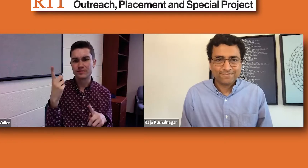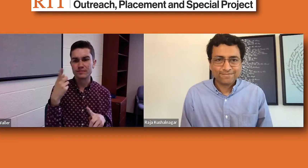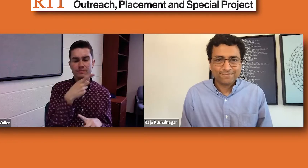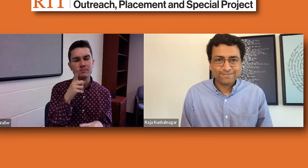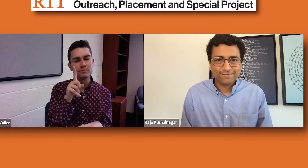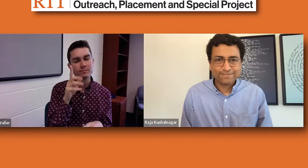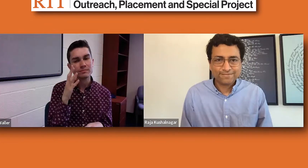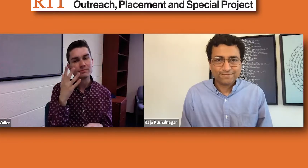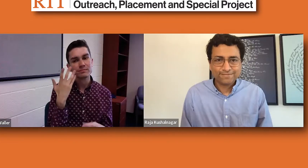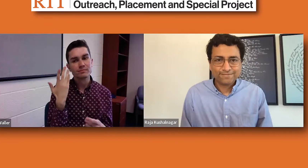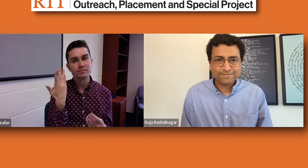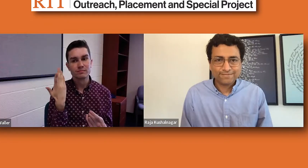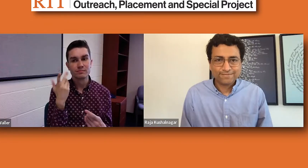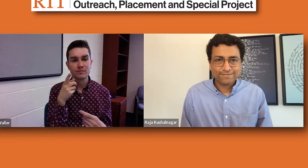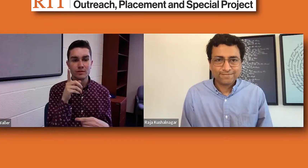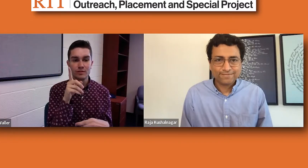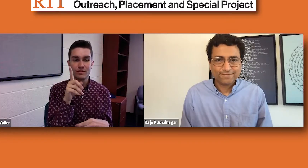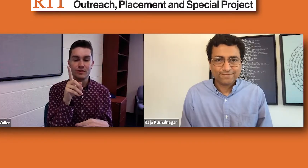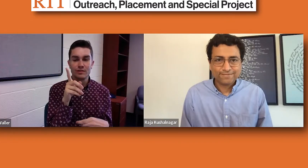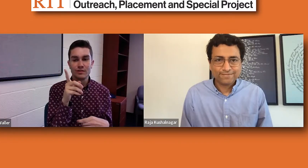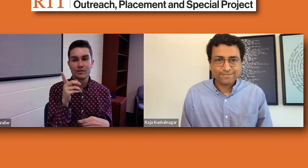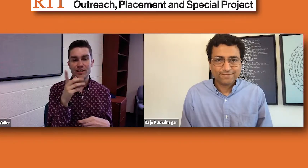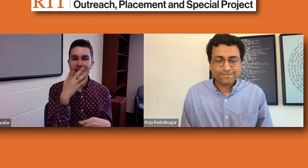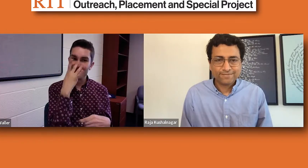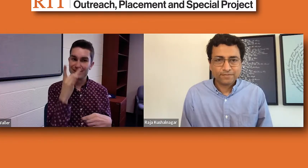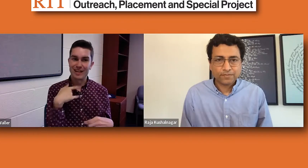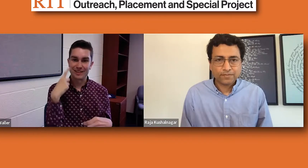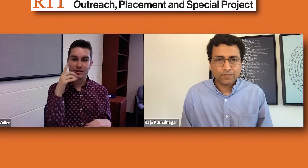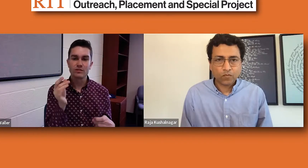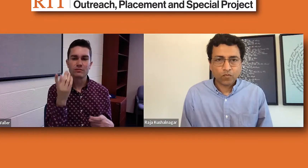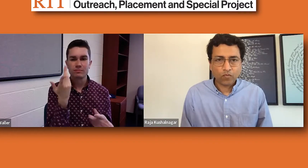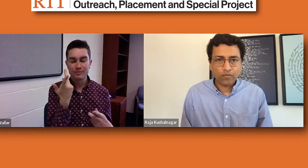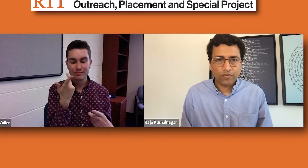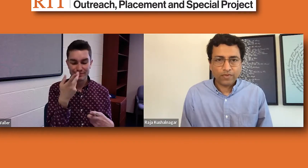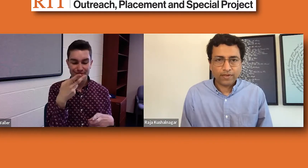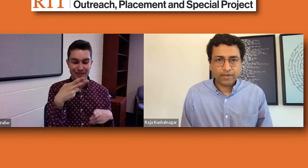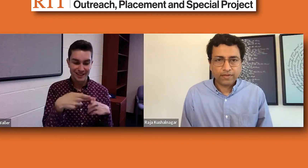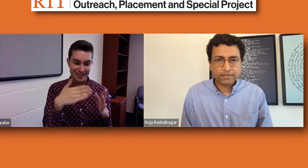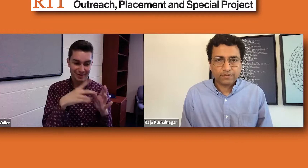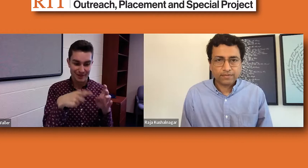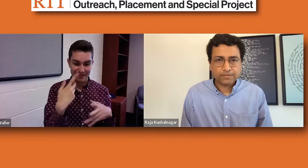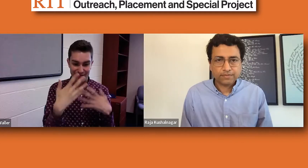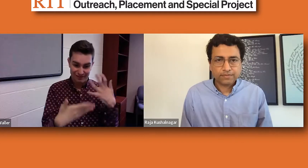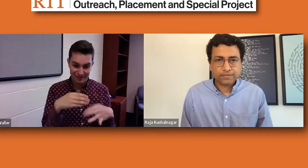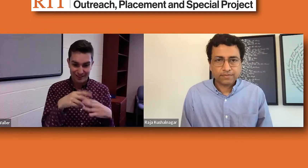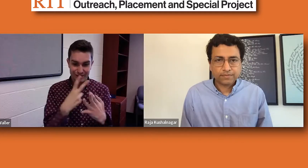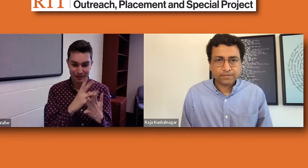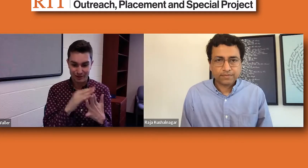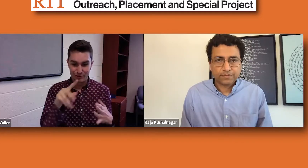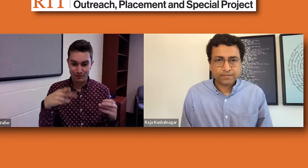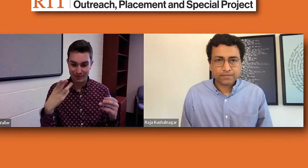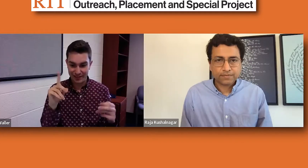and sign recognition. So I think it's really interesting.